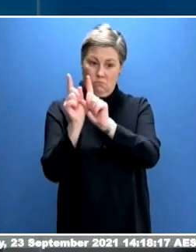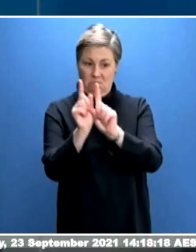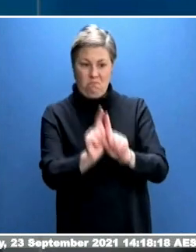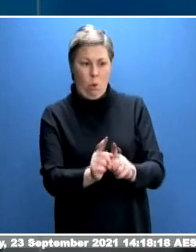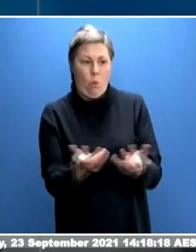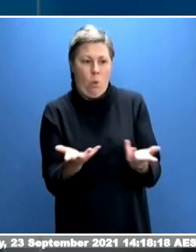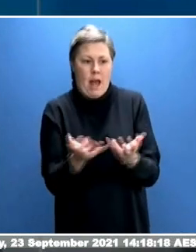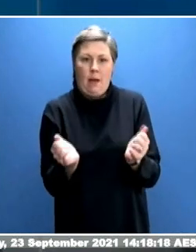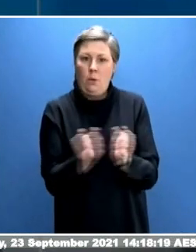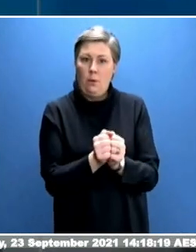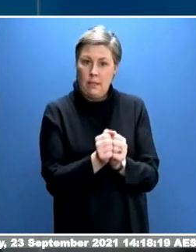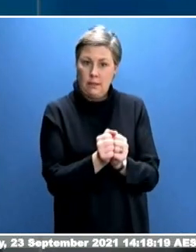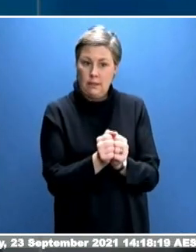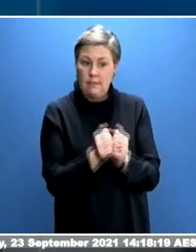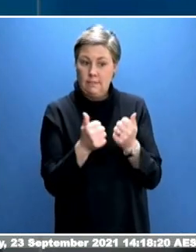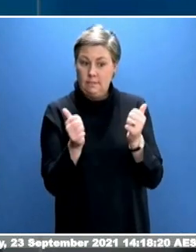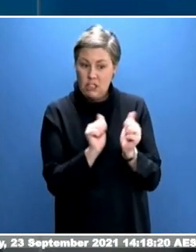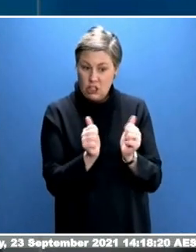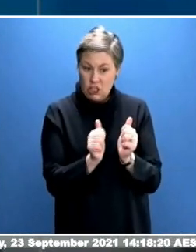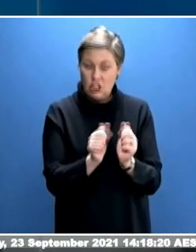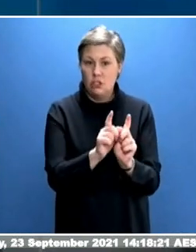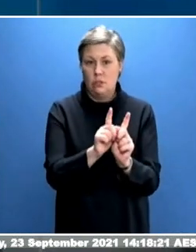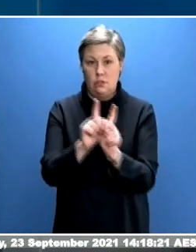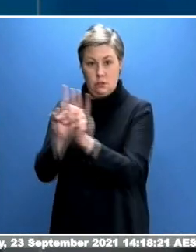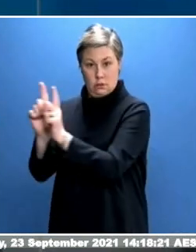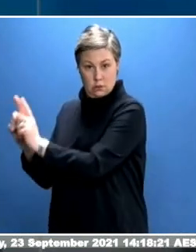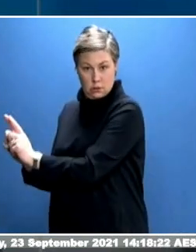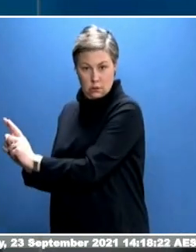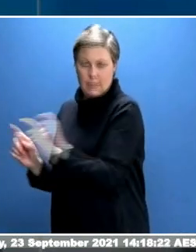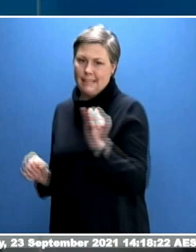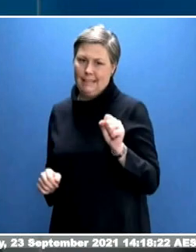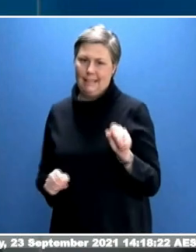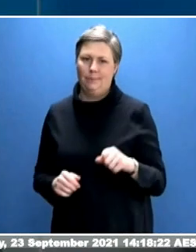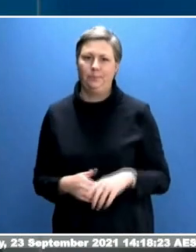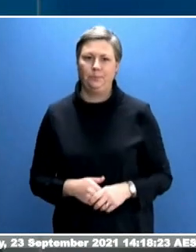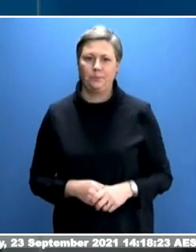they need to go and then they'd be returned back in their company? Yes.